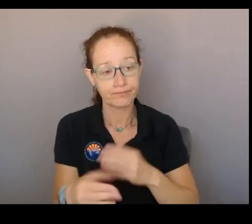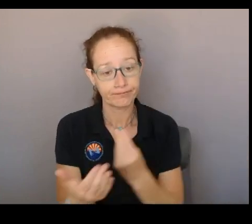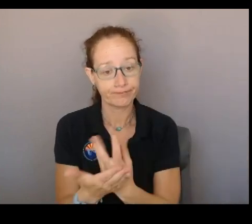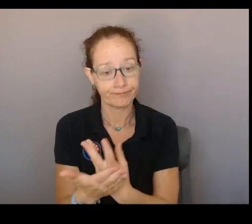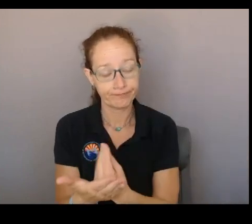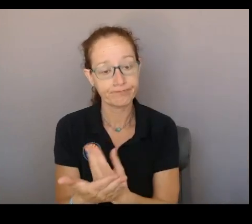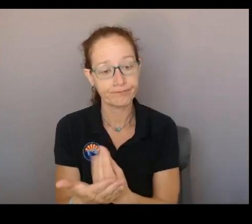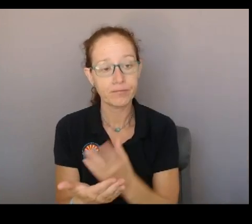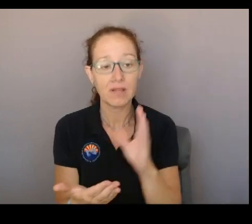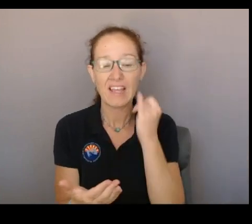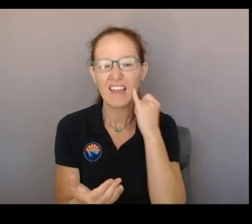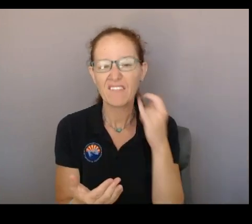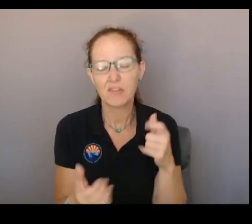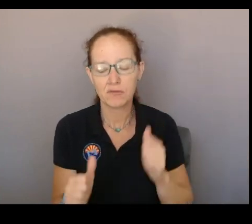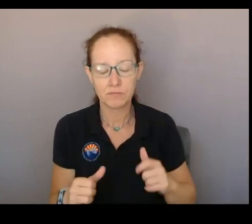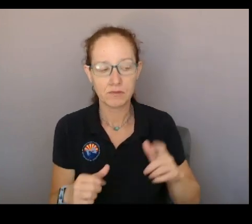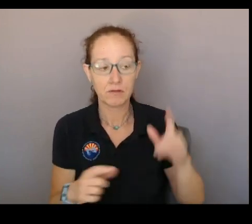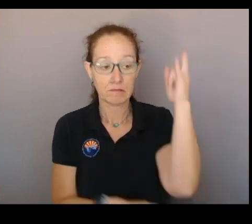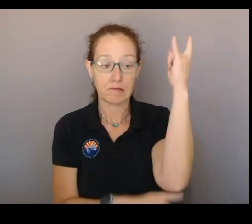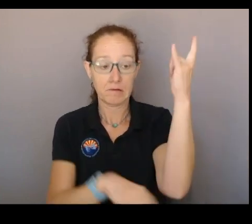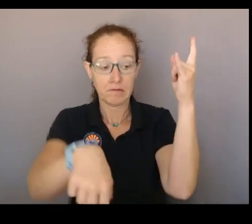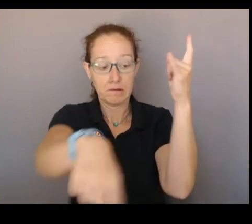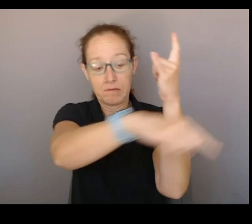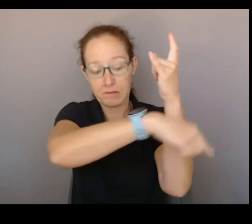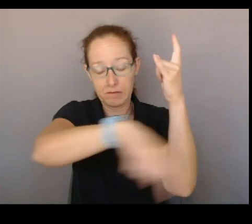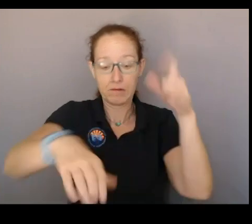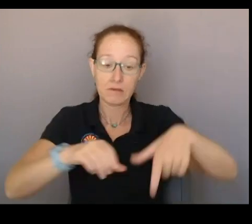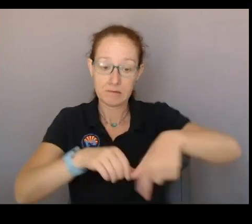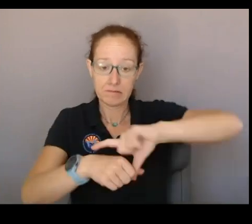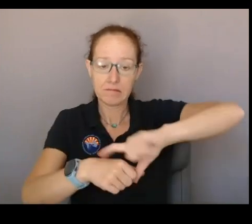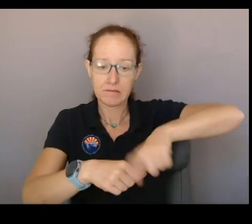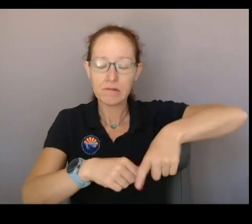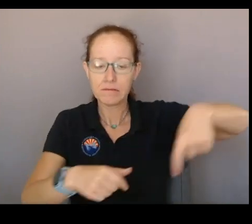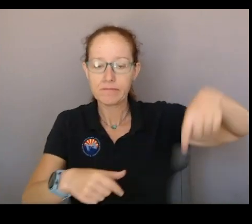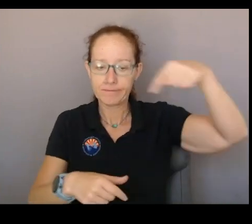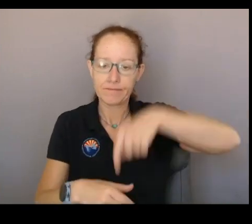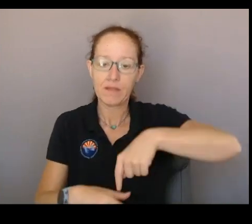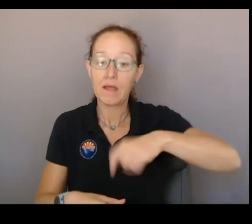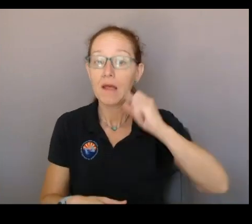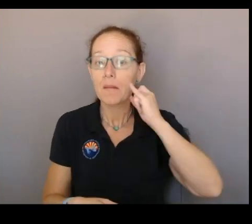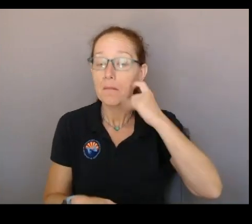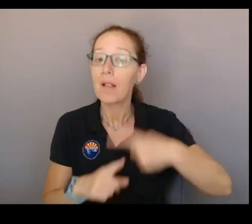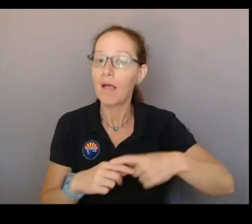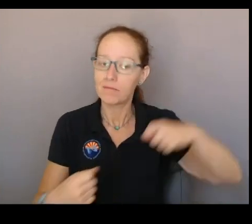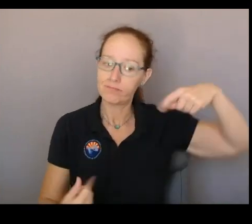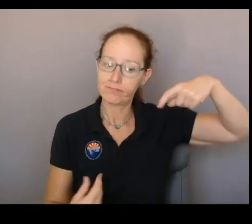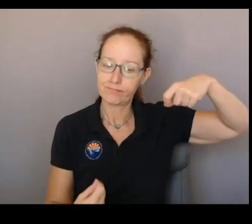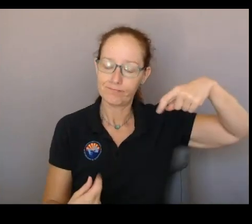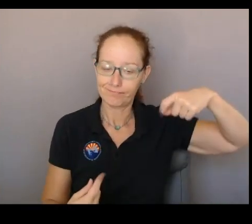you have cellphone coverage. Other ways to get it through the weather.gov, or your favorite internet site that has